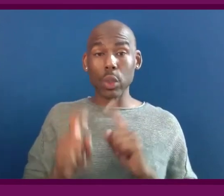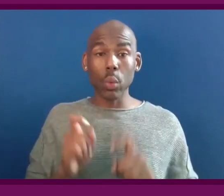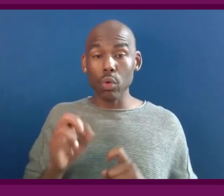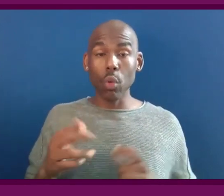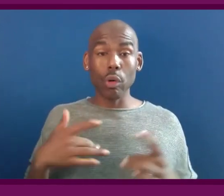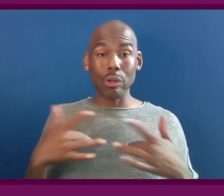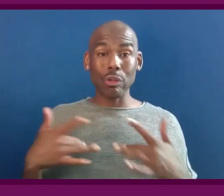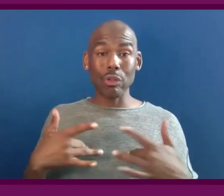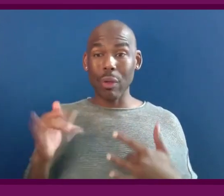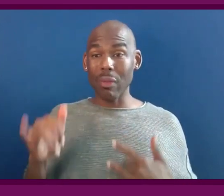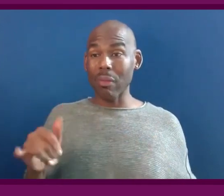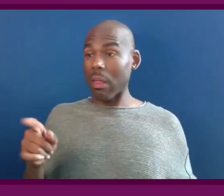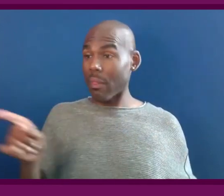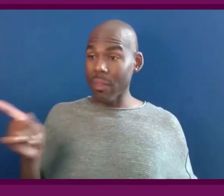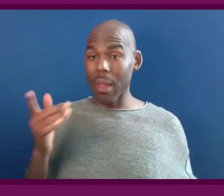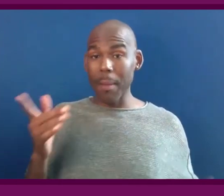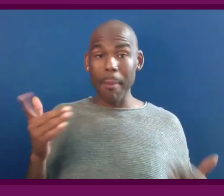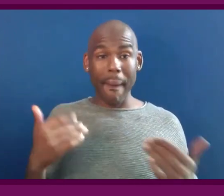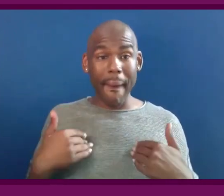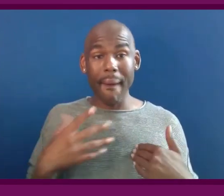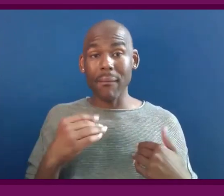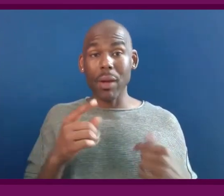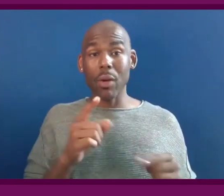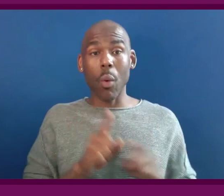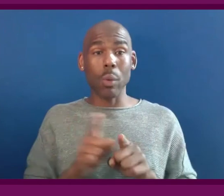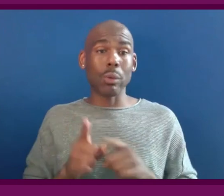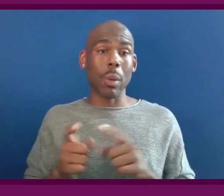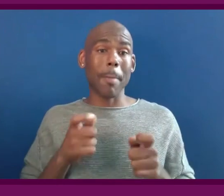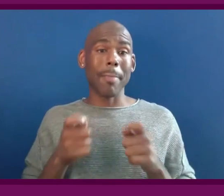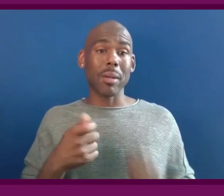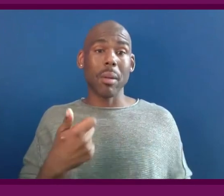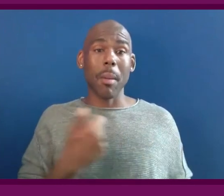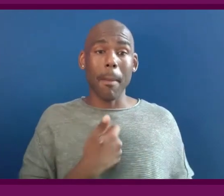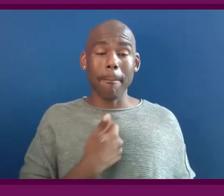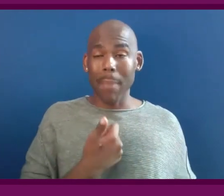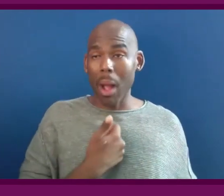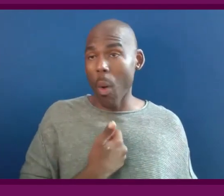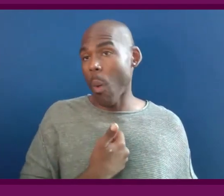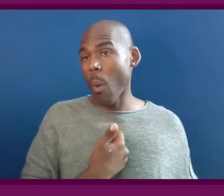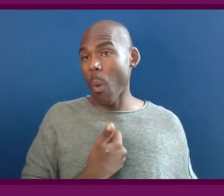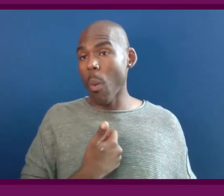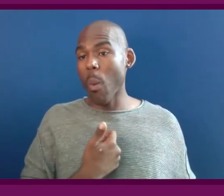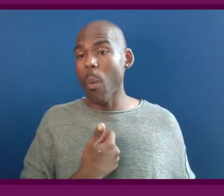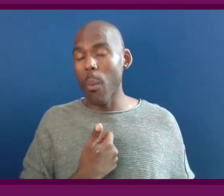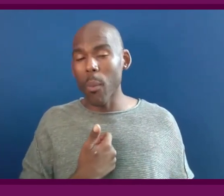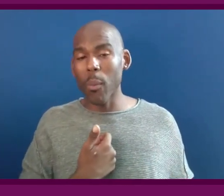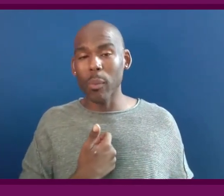or concerns they may or may not have. And also manage my own wellbeing and health with regards to that.